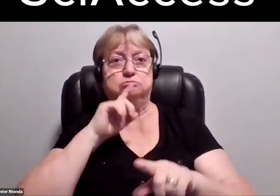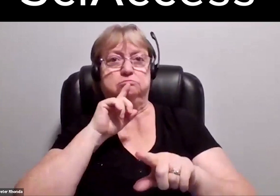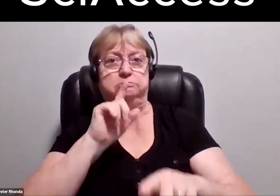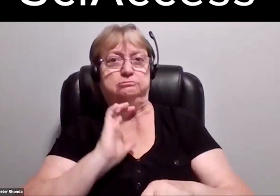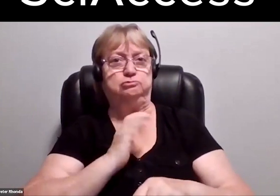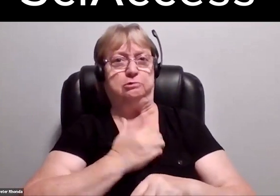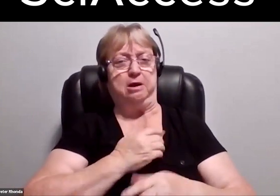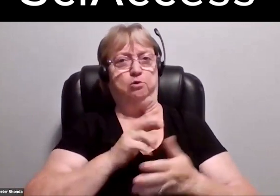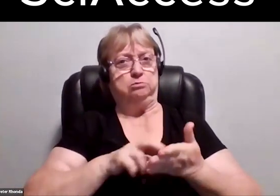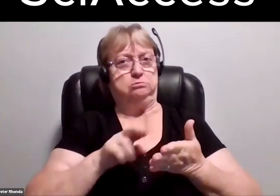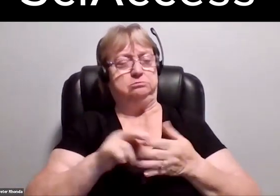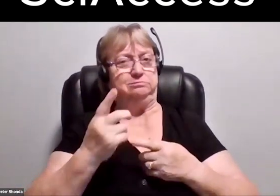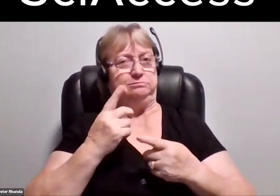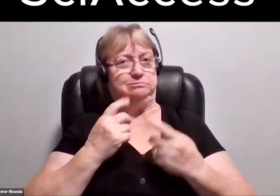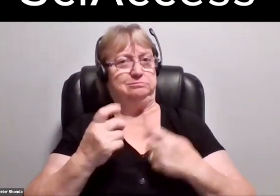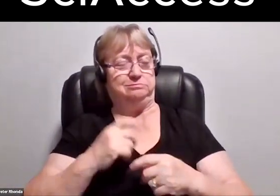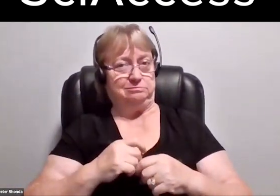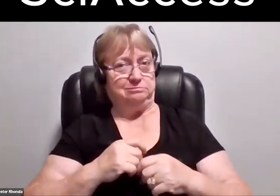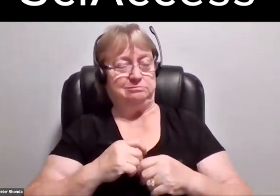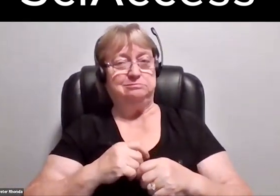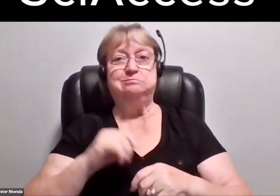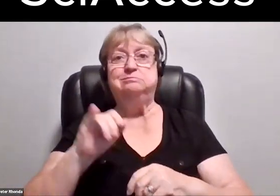research questions and then obviously to improve